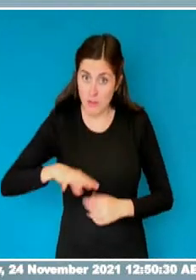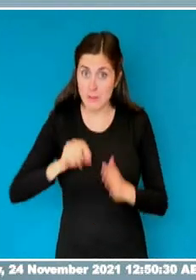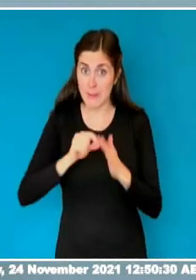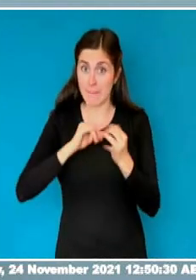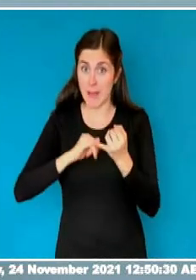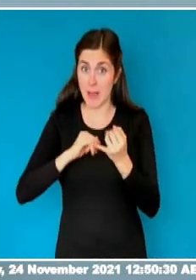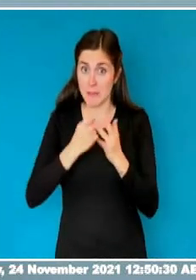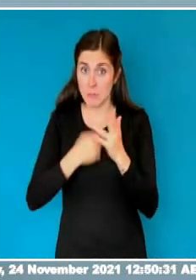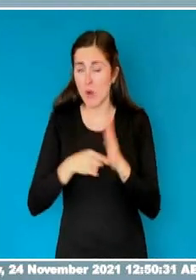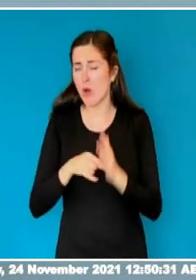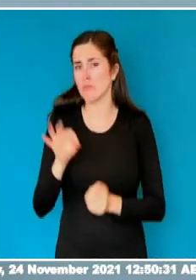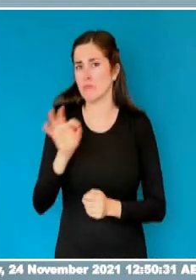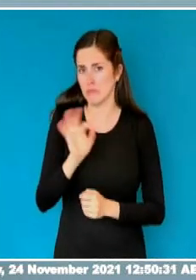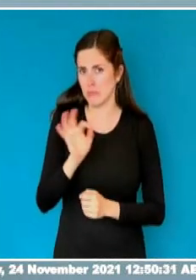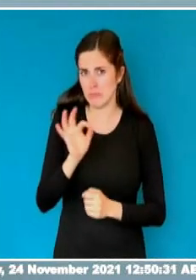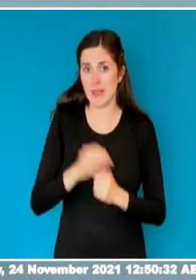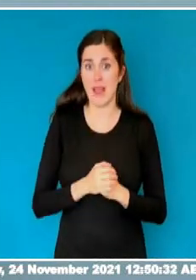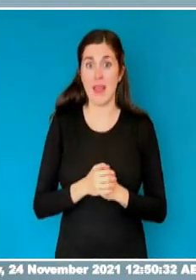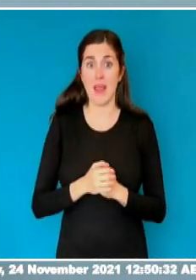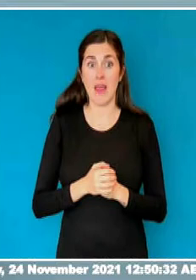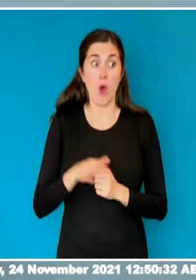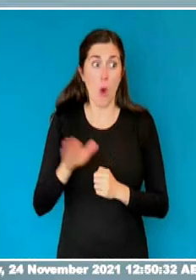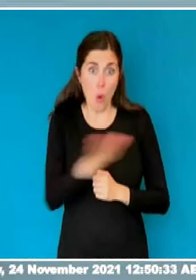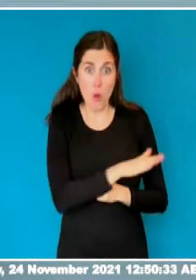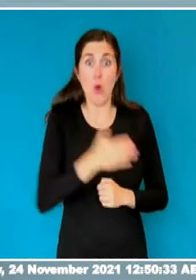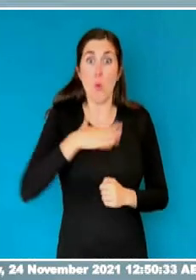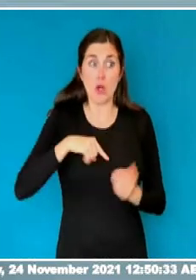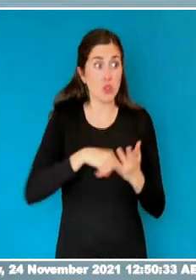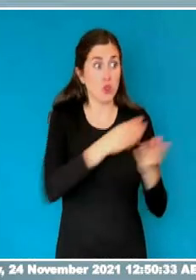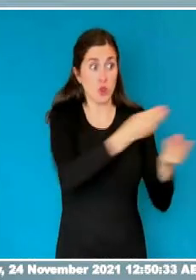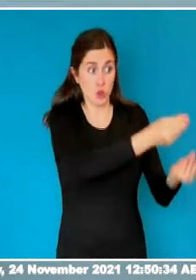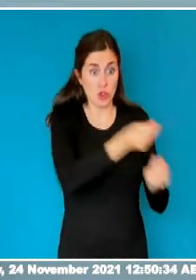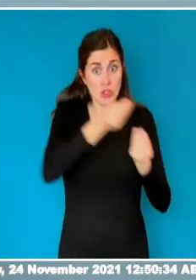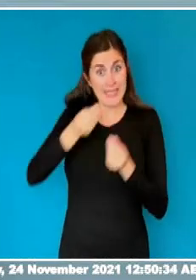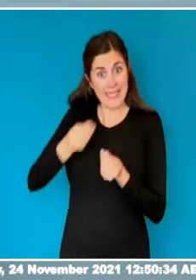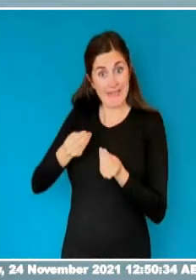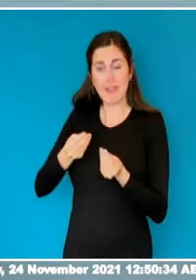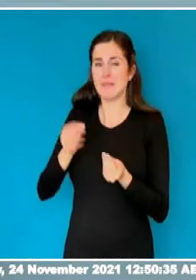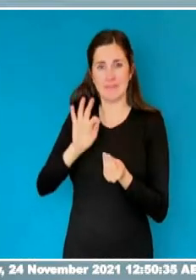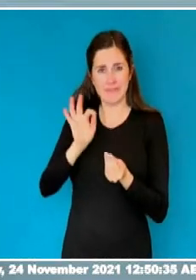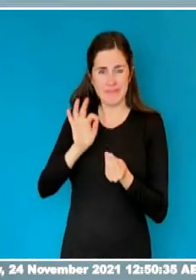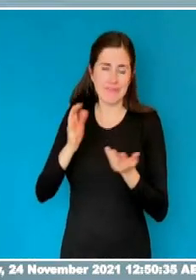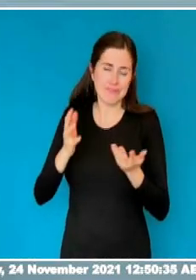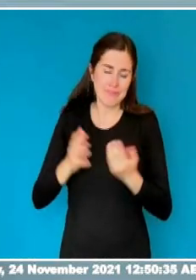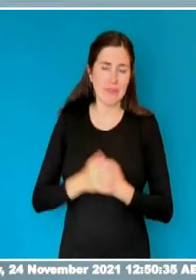And then, secondly, sharing it with the cental team is voluntary. Notwithstanding that, 12 is a very small number.